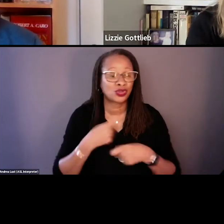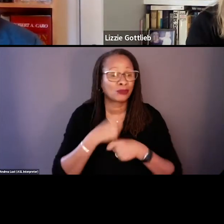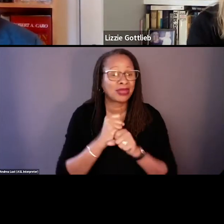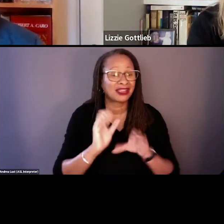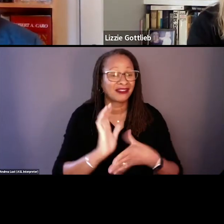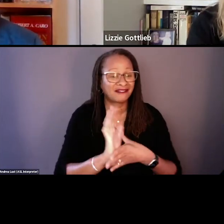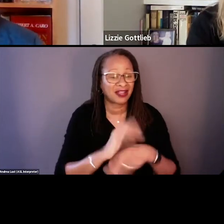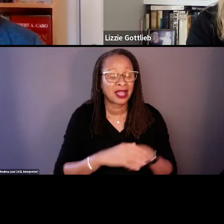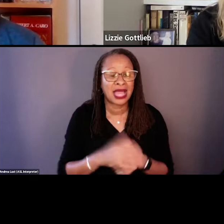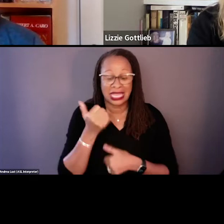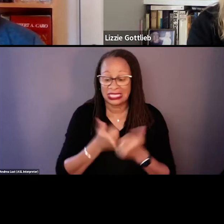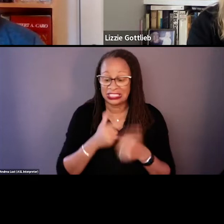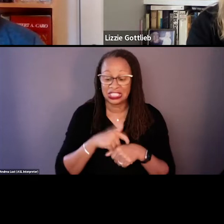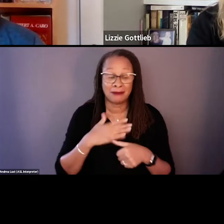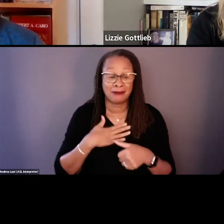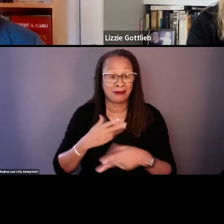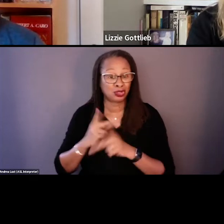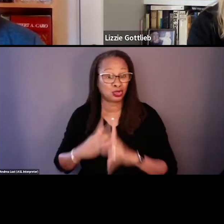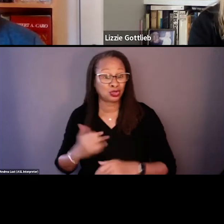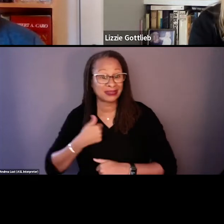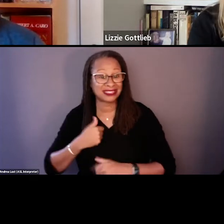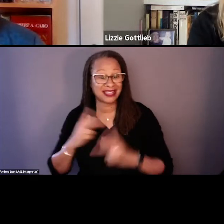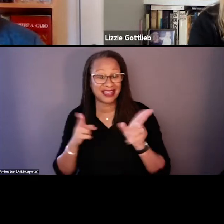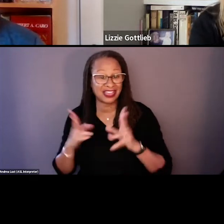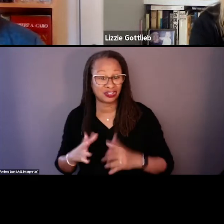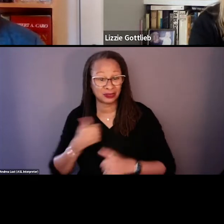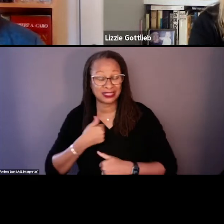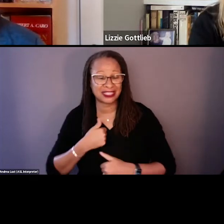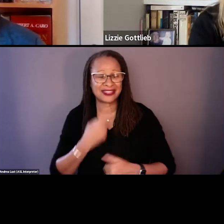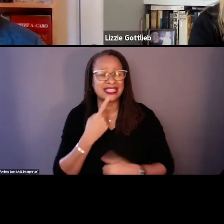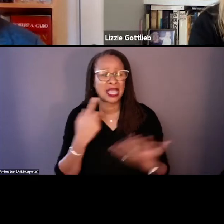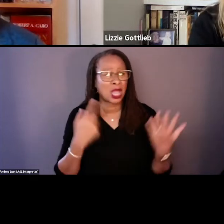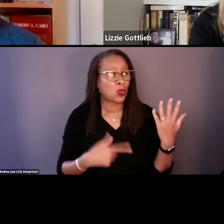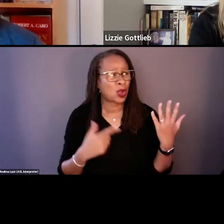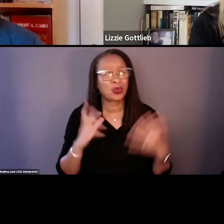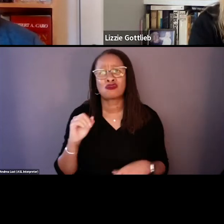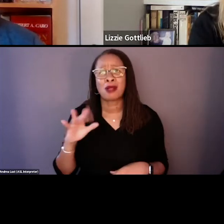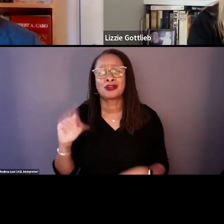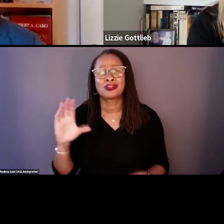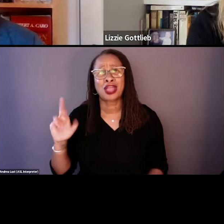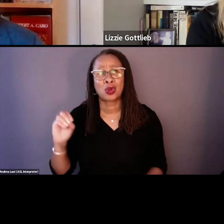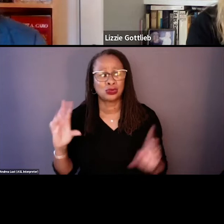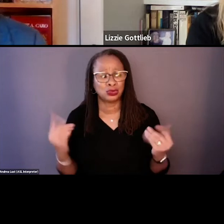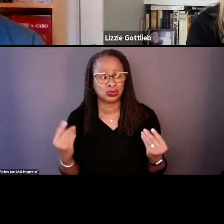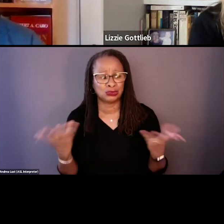when at every juncture we would sort of turn to each other, my producers and I, and my editors and I, and say, you know, "What would Robert Caro do?" (chuckles)